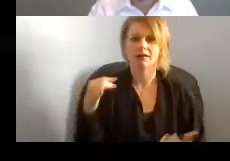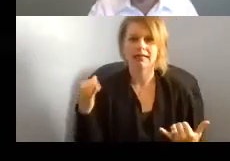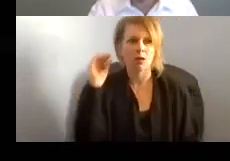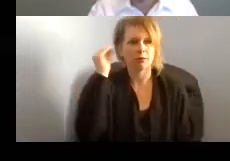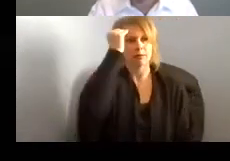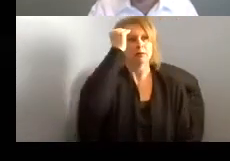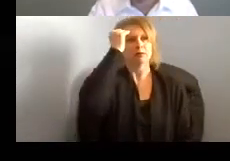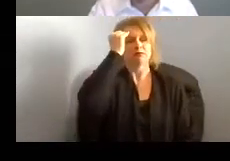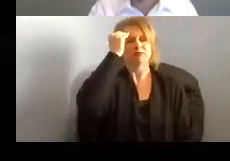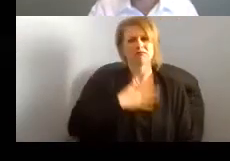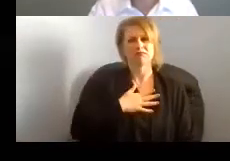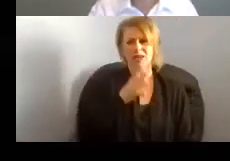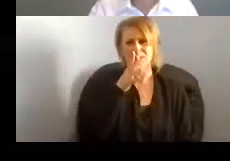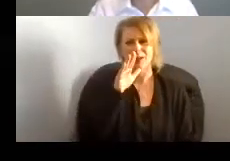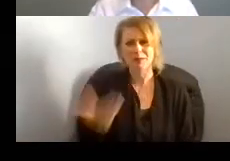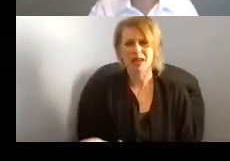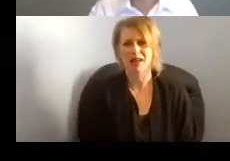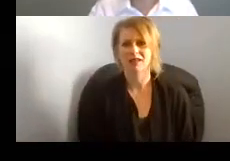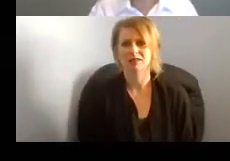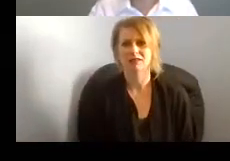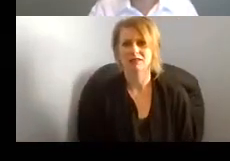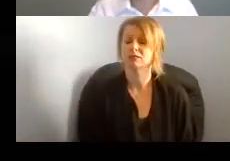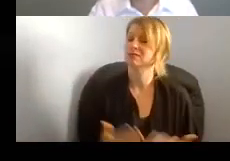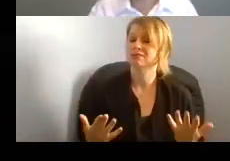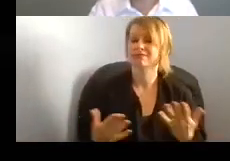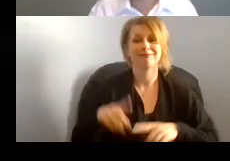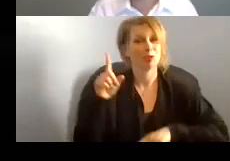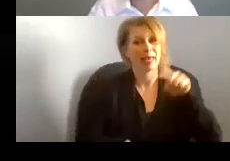And these are hard to predict, and they often catch children off-guard.